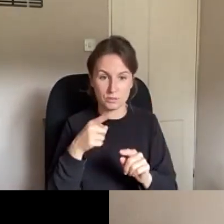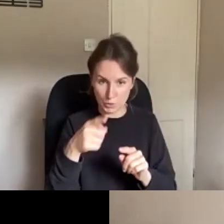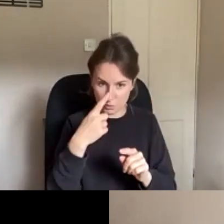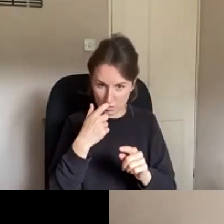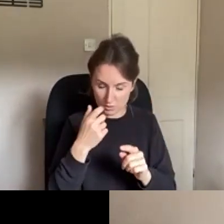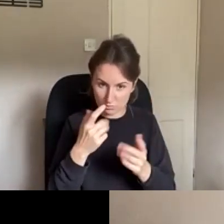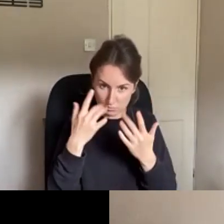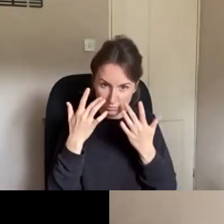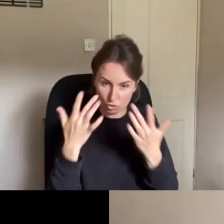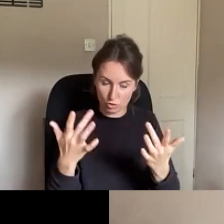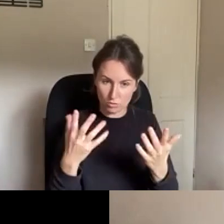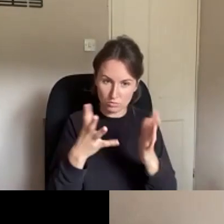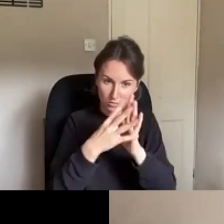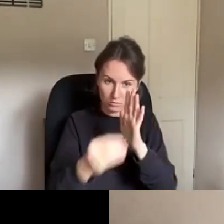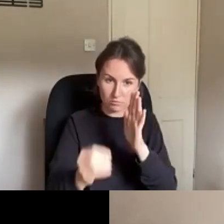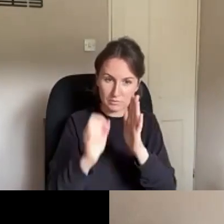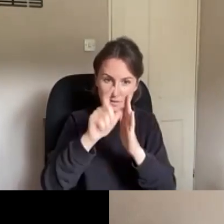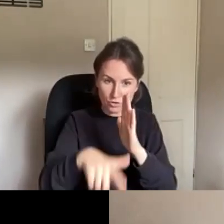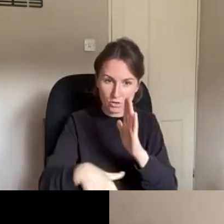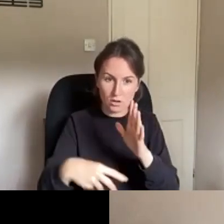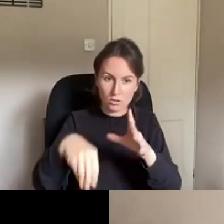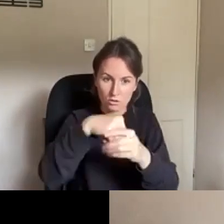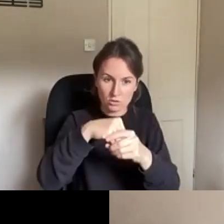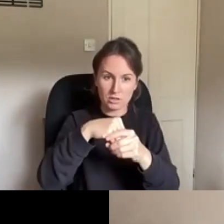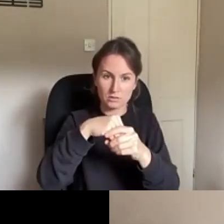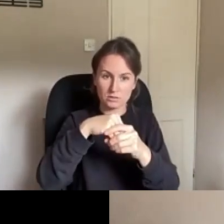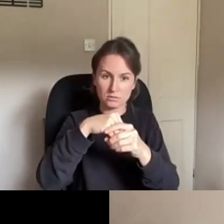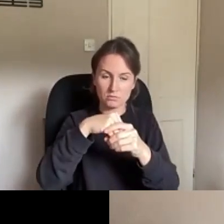I got a link for the winner page, if that's handy for now